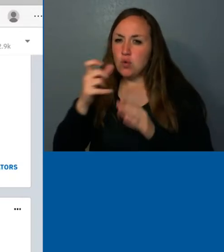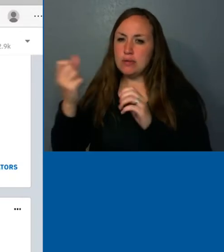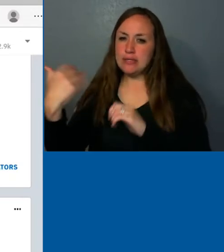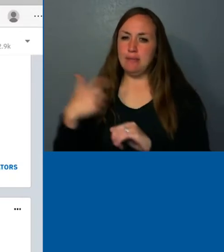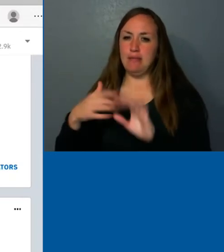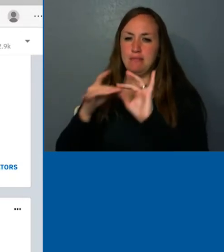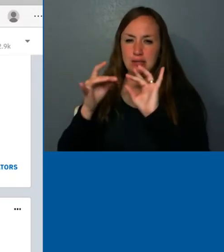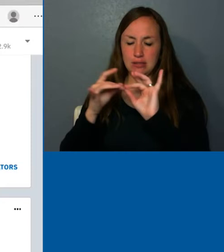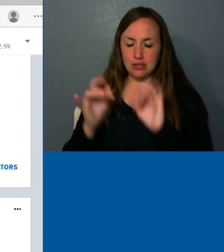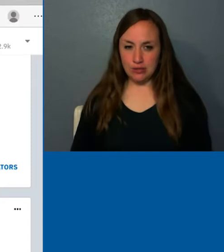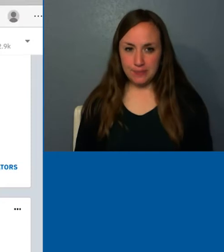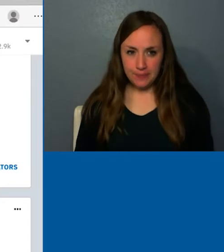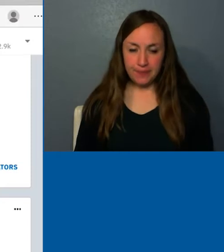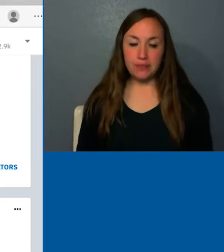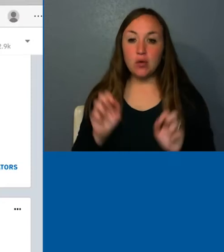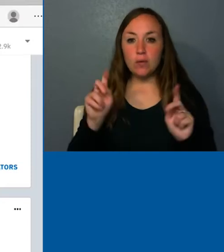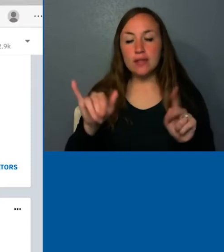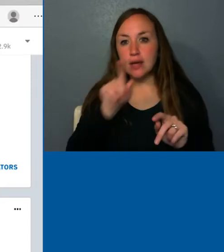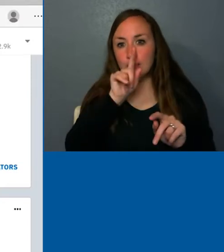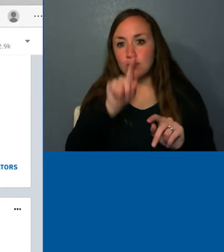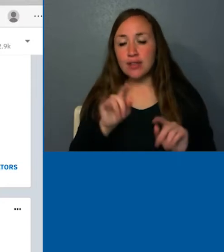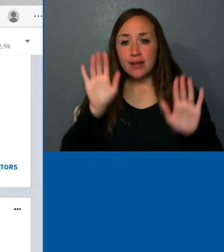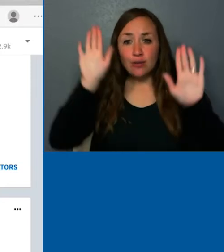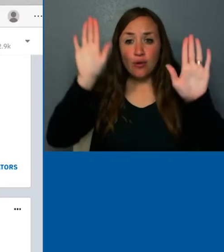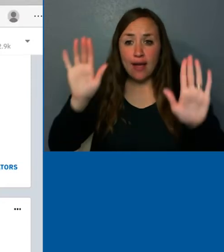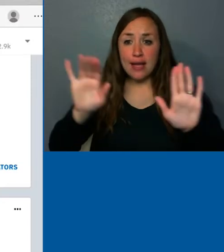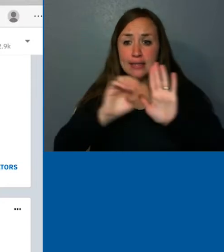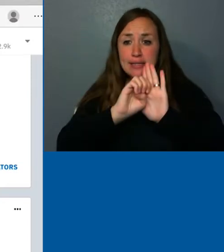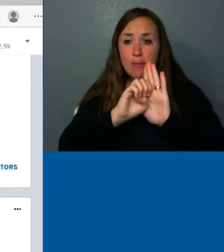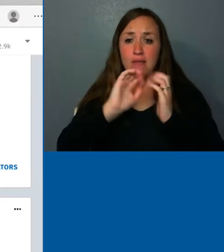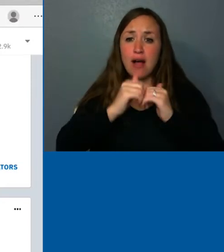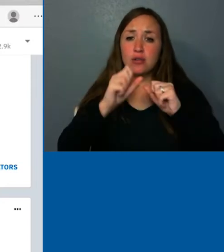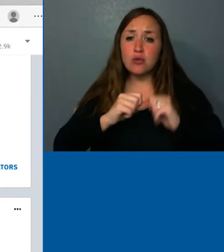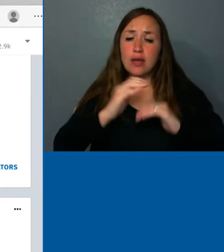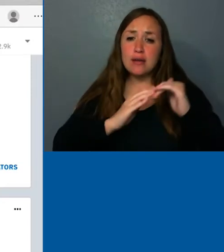So, this is a really great example of how you can build a product,